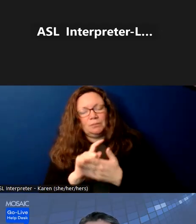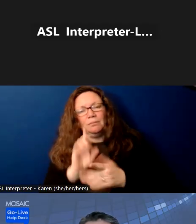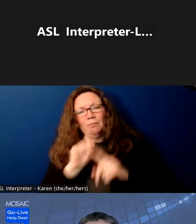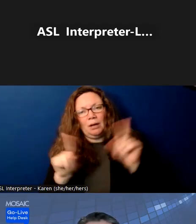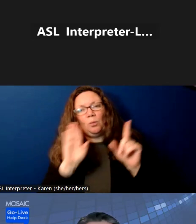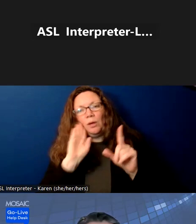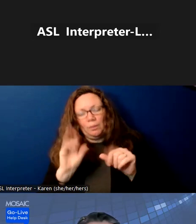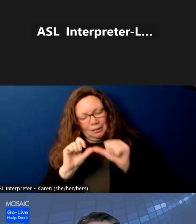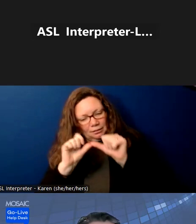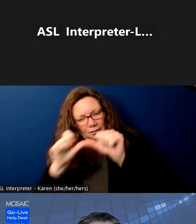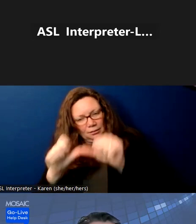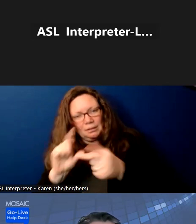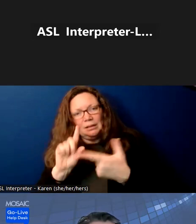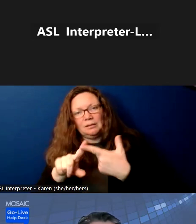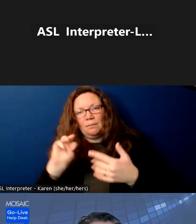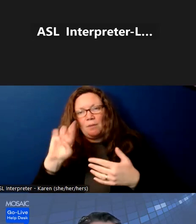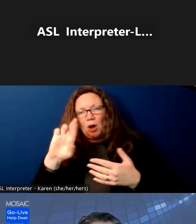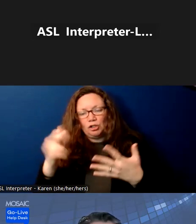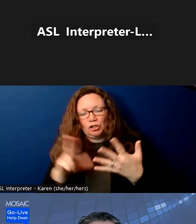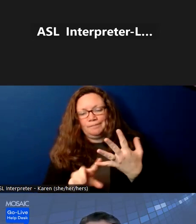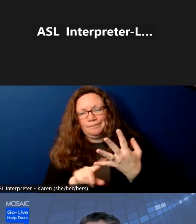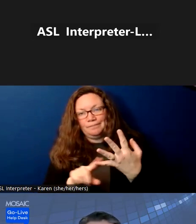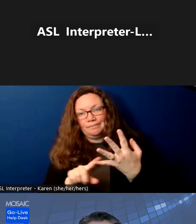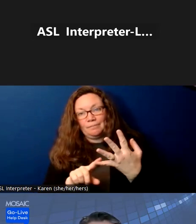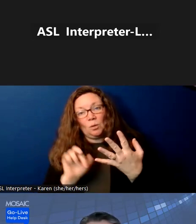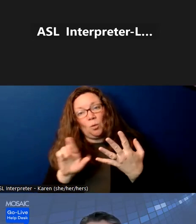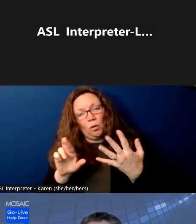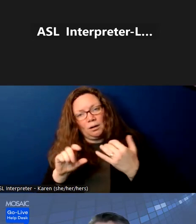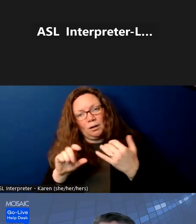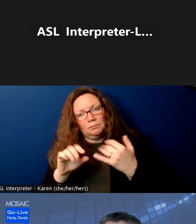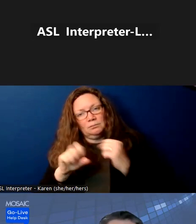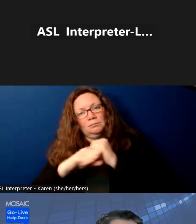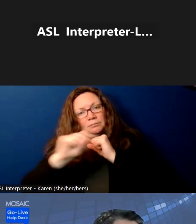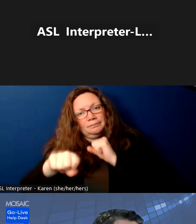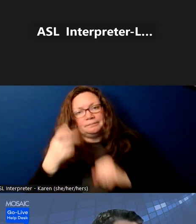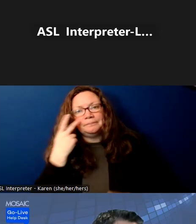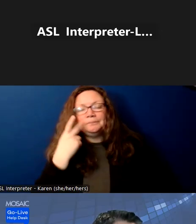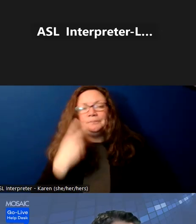And I will turn it over to Jim Stella to talk about attachments. Thank you so much.